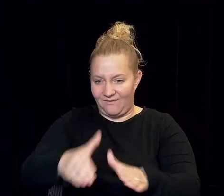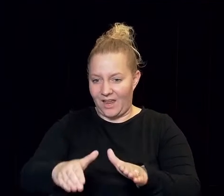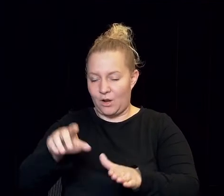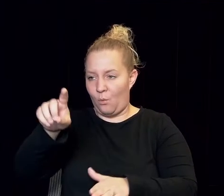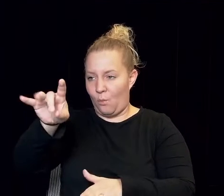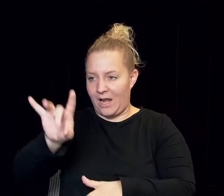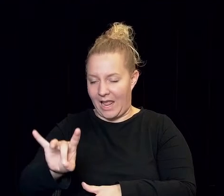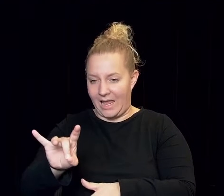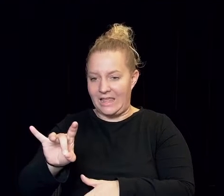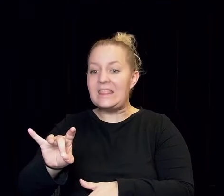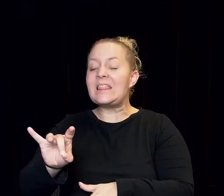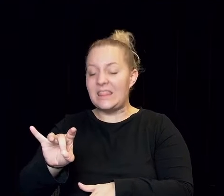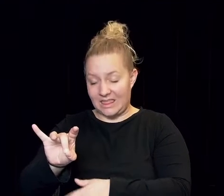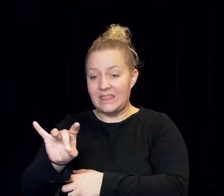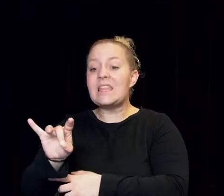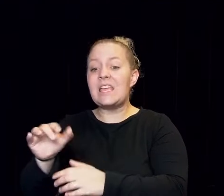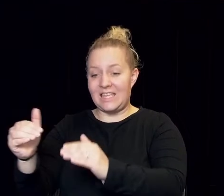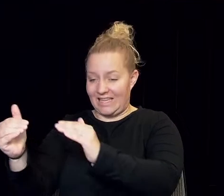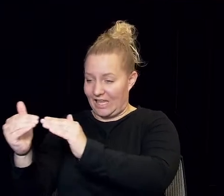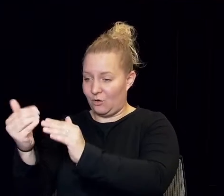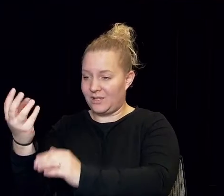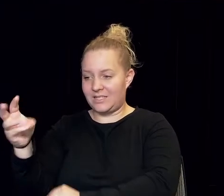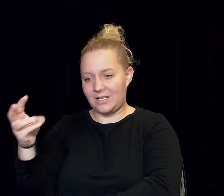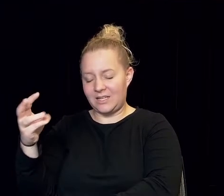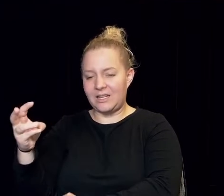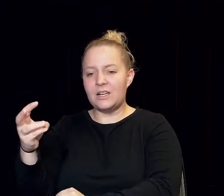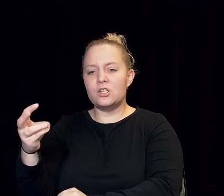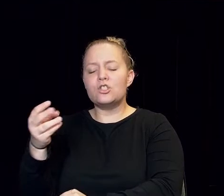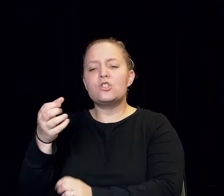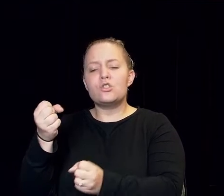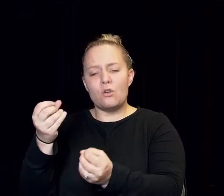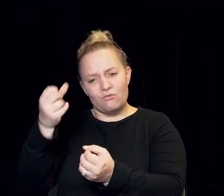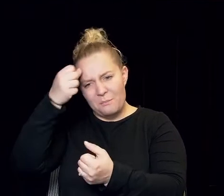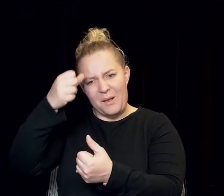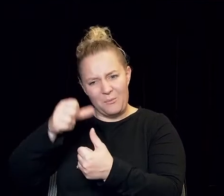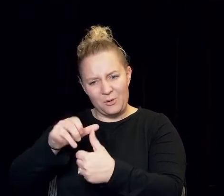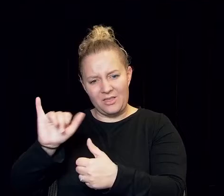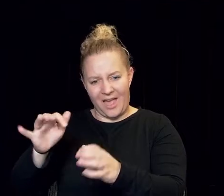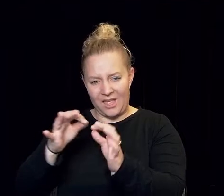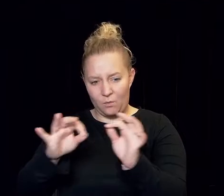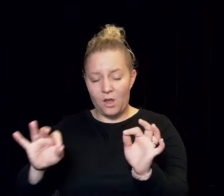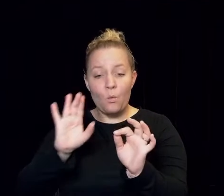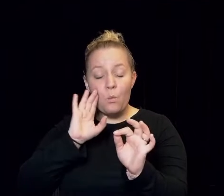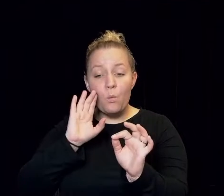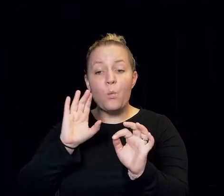16. Okay, keeping this equation in mind, we're actually going to do one more practice problem